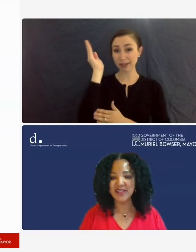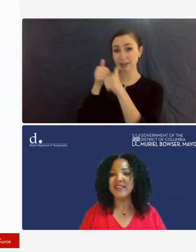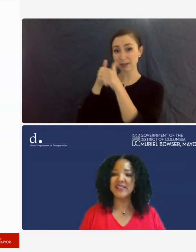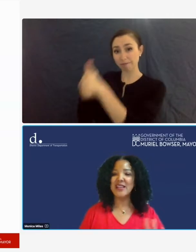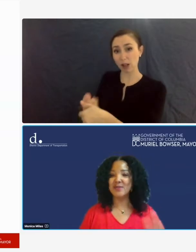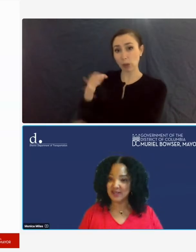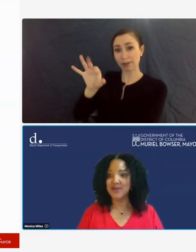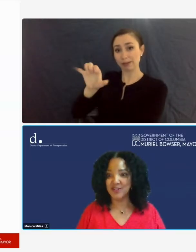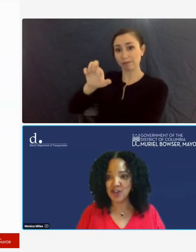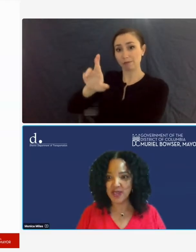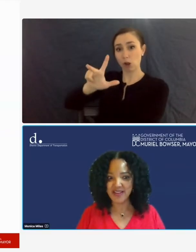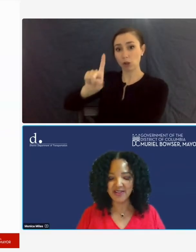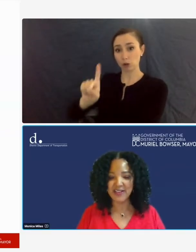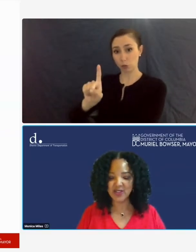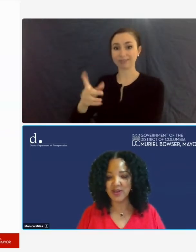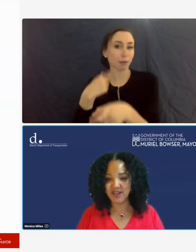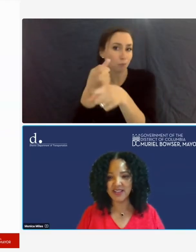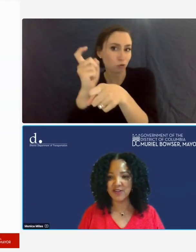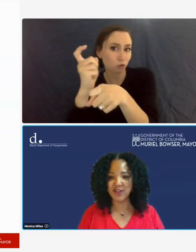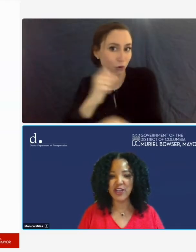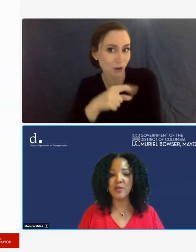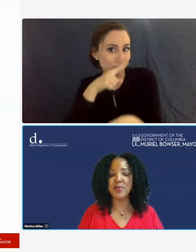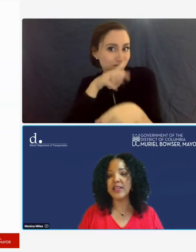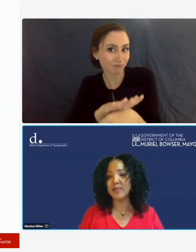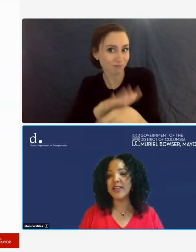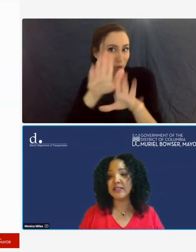so that was a joking there you're not swearing on the life of your child but it's basically